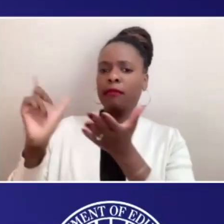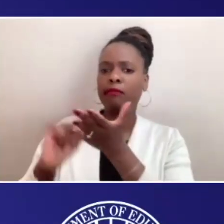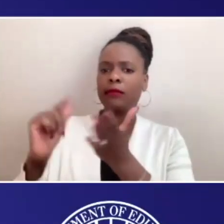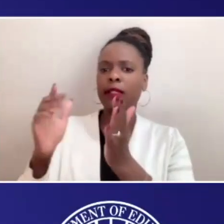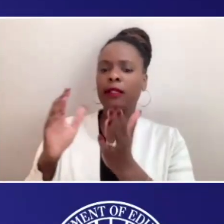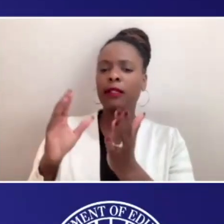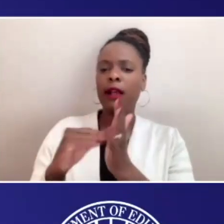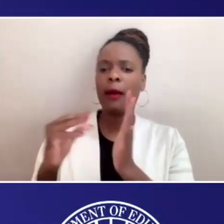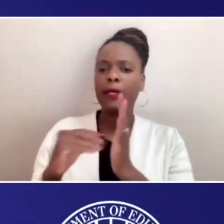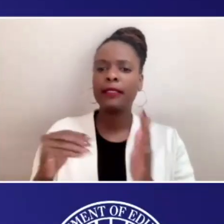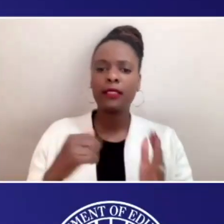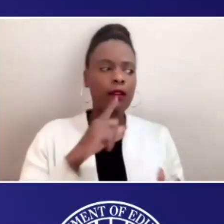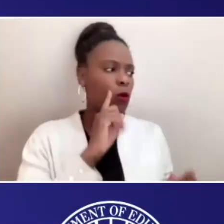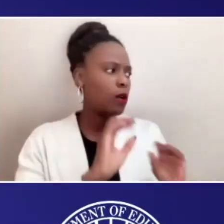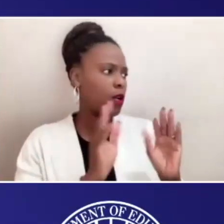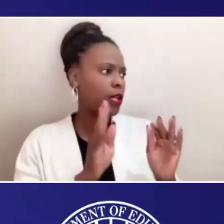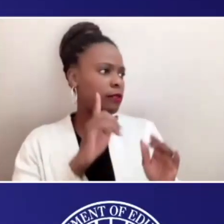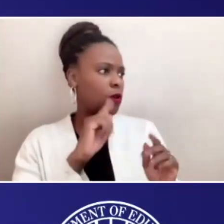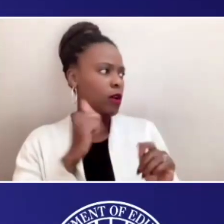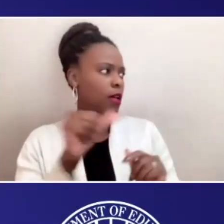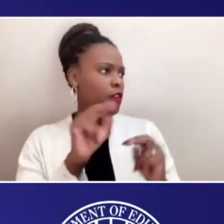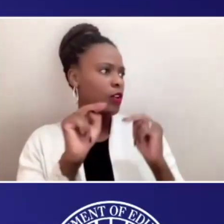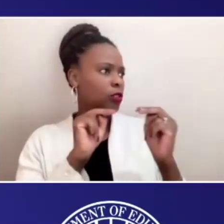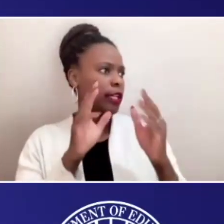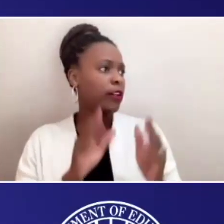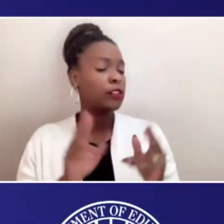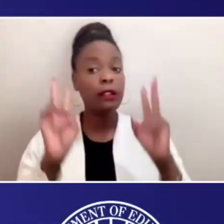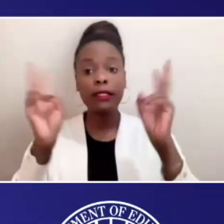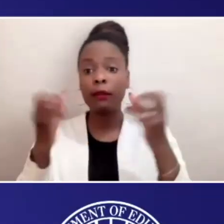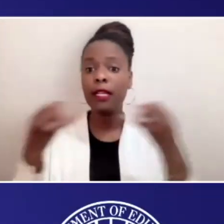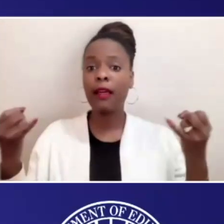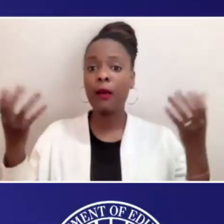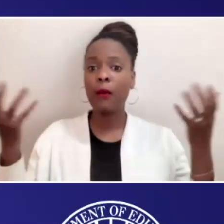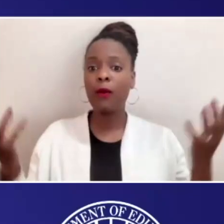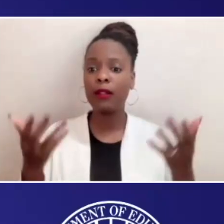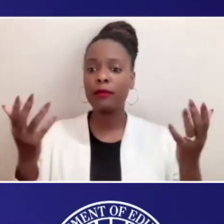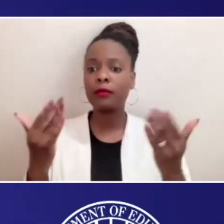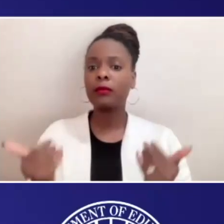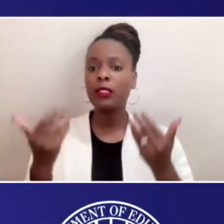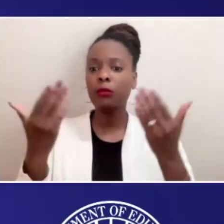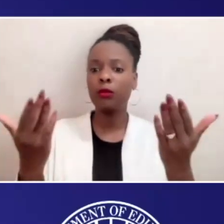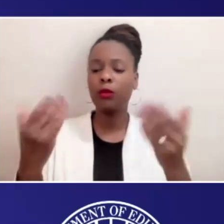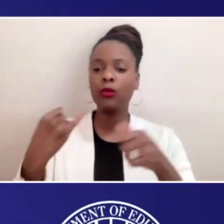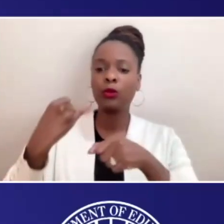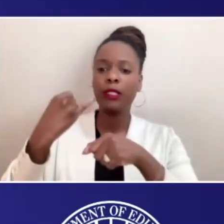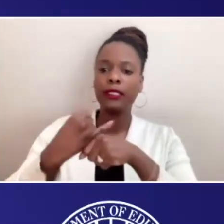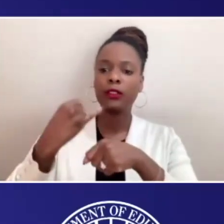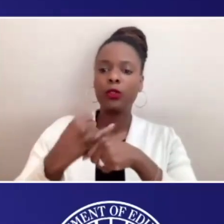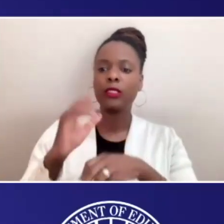And just for the clarification for the other negotiators, the subject line of the email is, is proposal institutionally determined loan limits on October 1st.